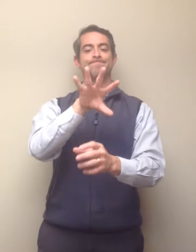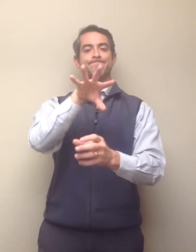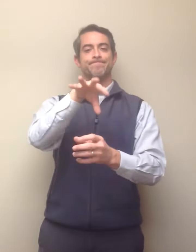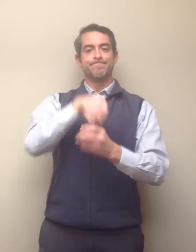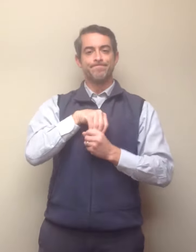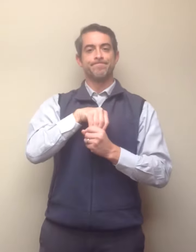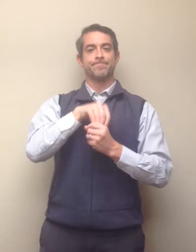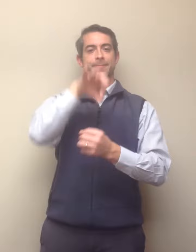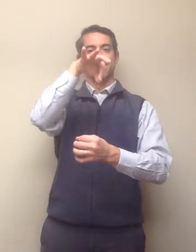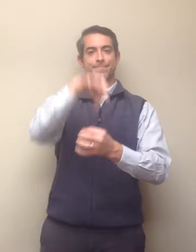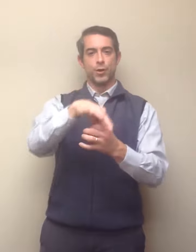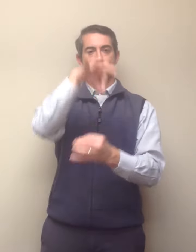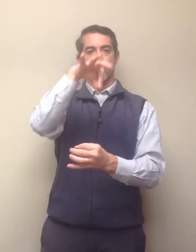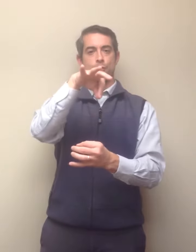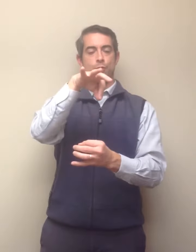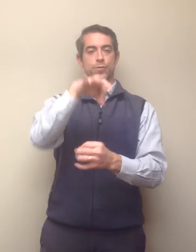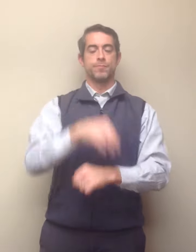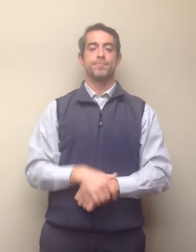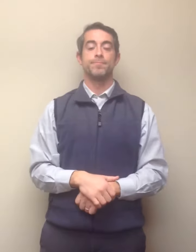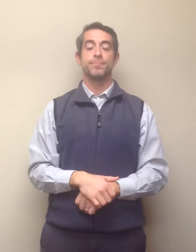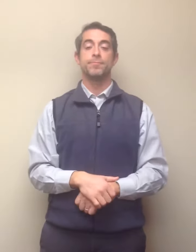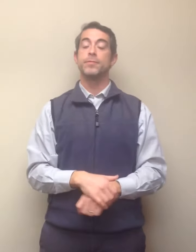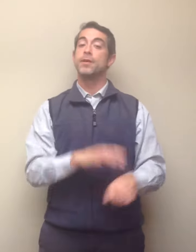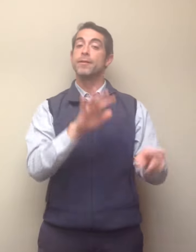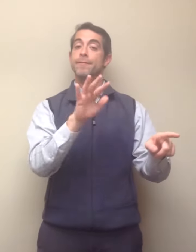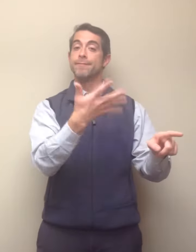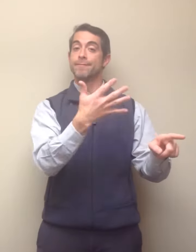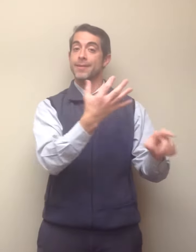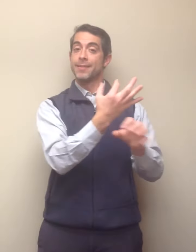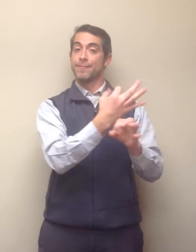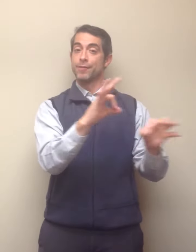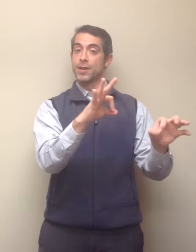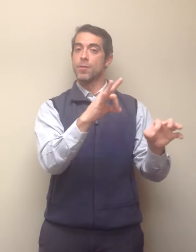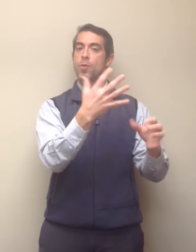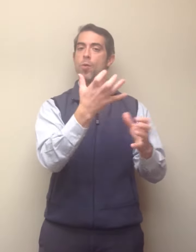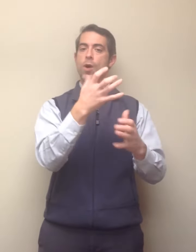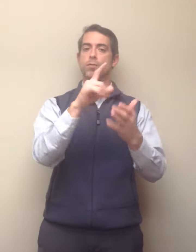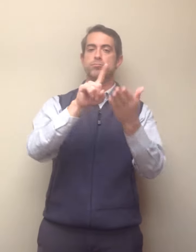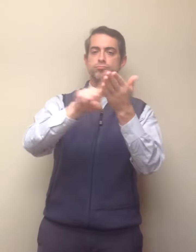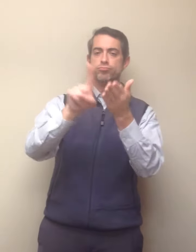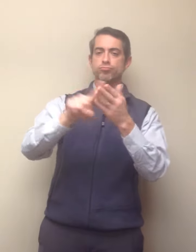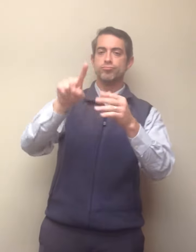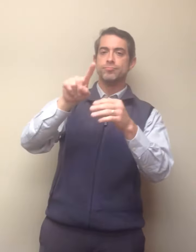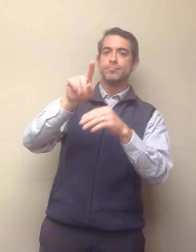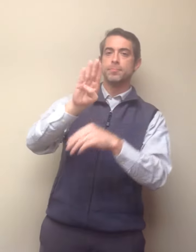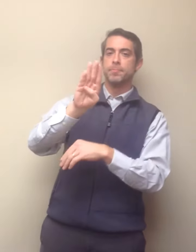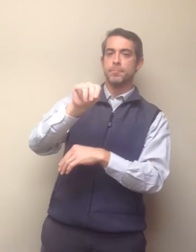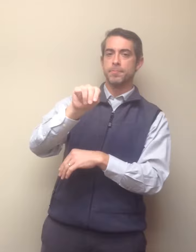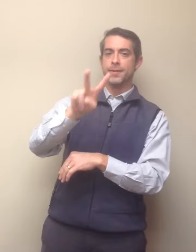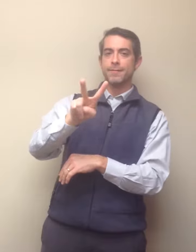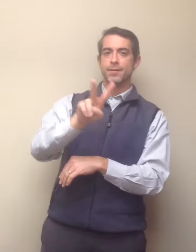Freedom is assessing the accessibility of Indiana Bureau of Motor Vehicle locations